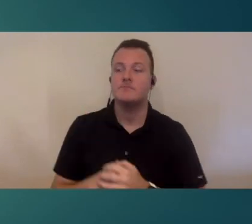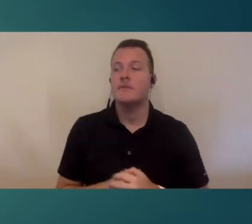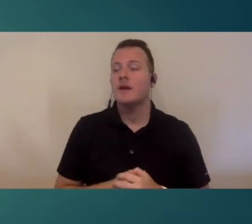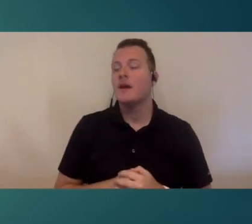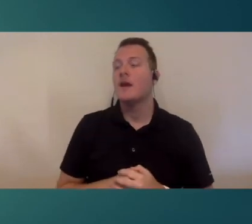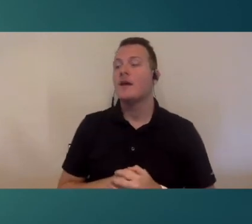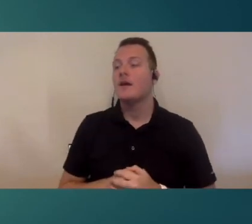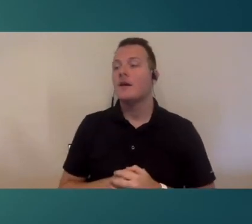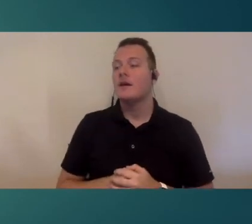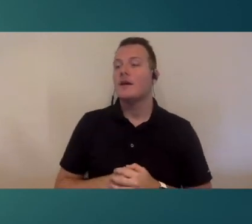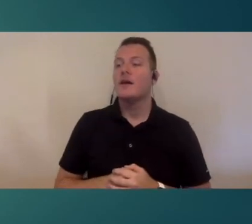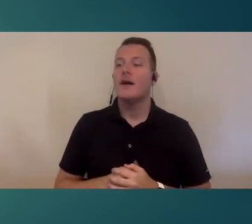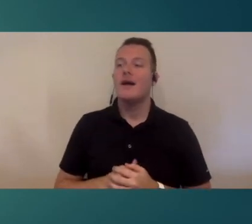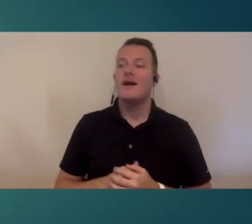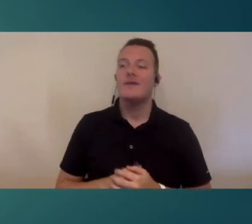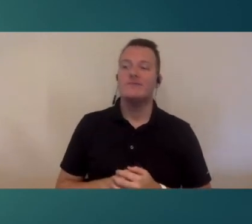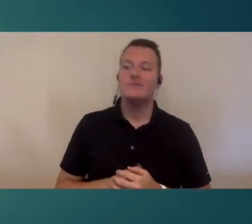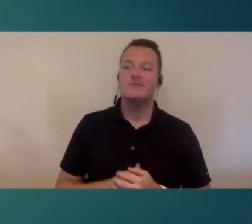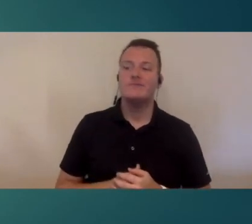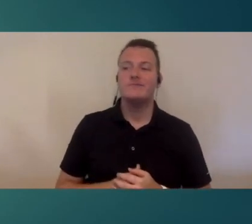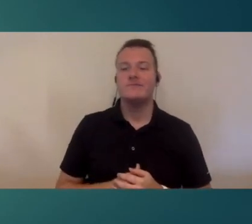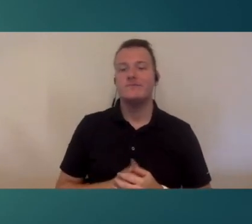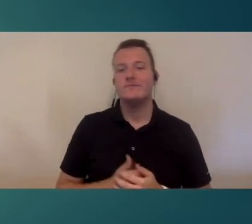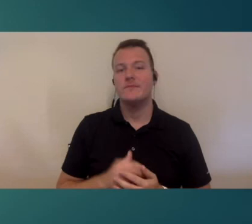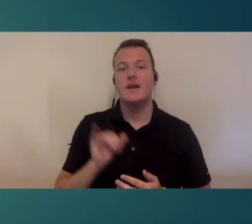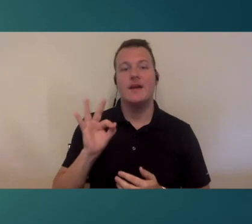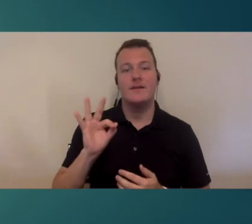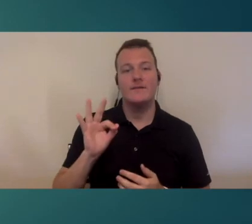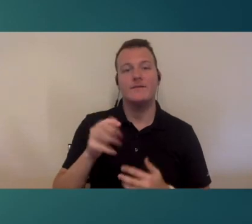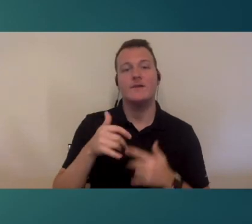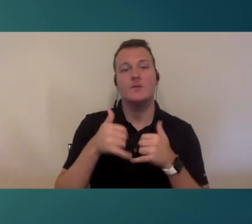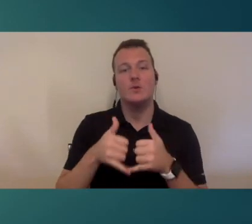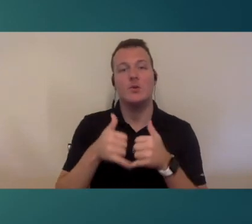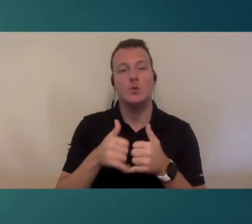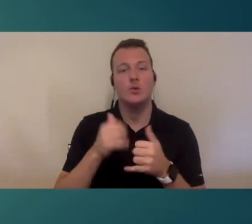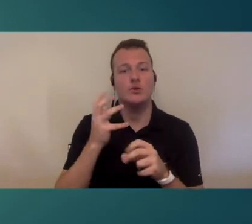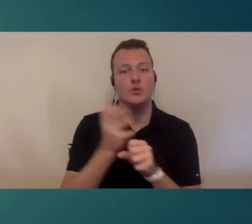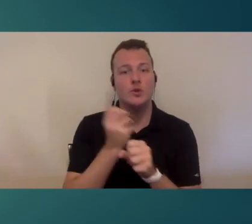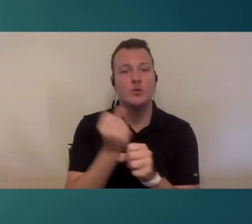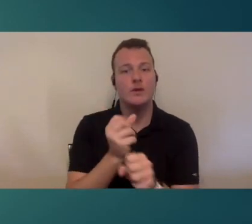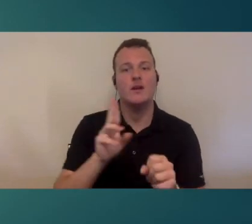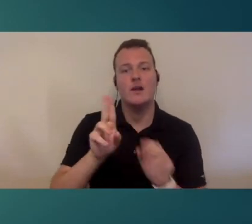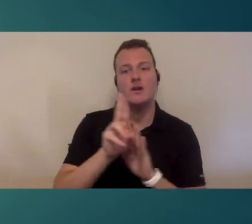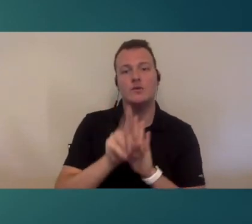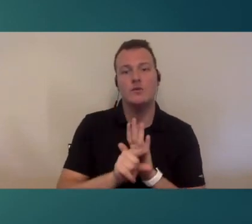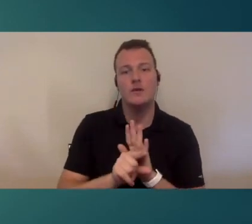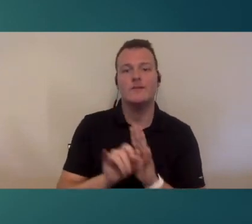if you were, you know, winning awards in undergrad, unless it's something that's,